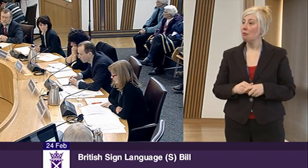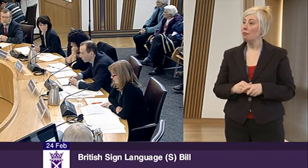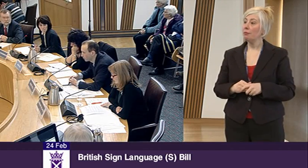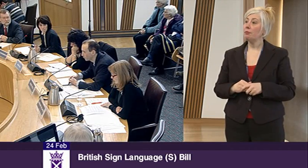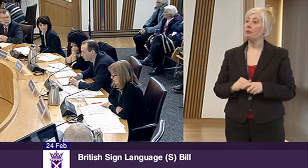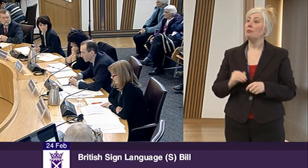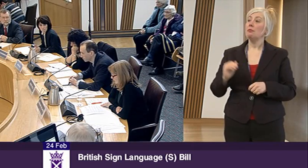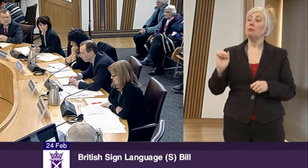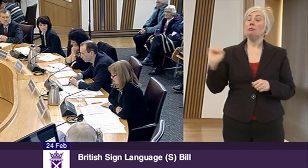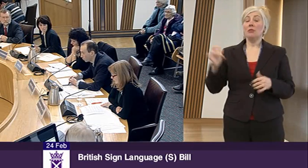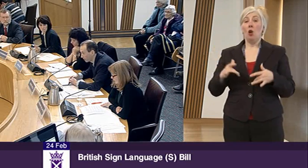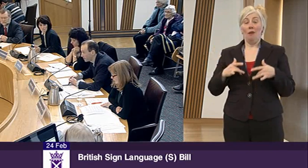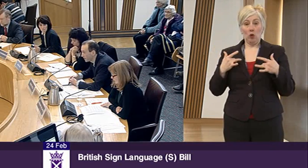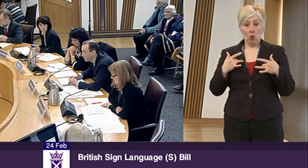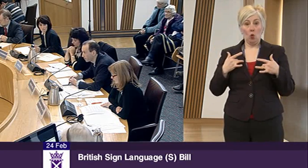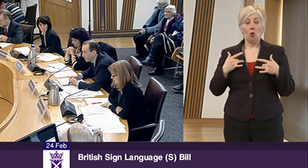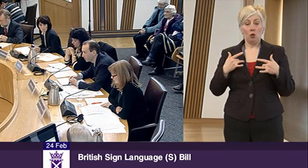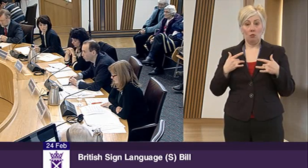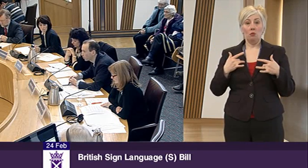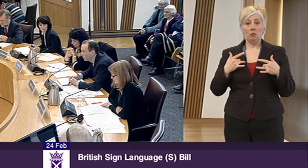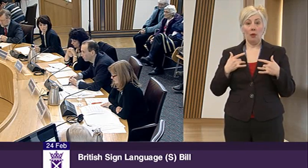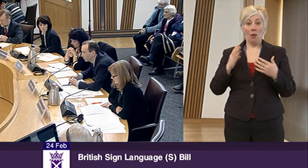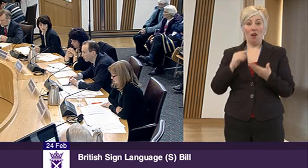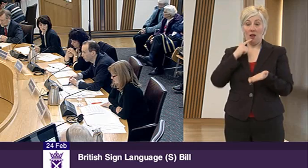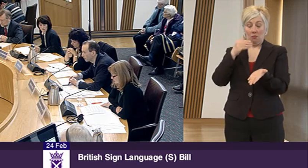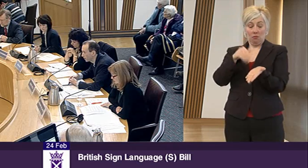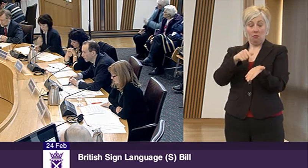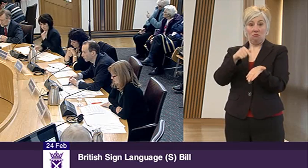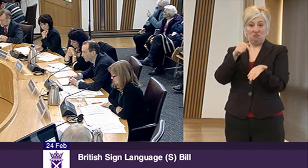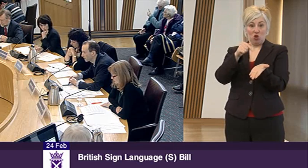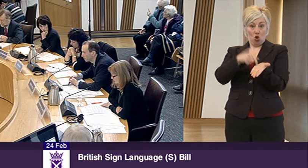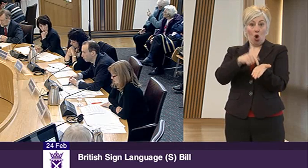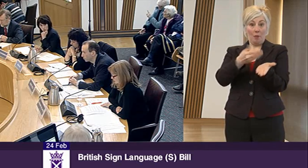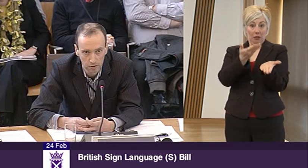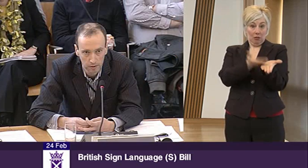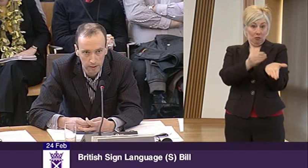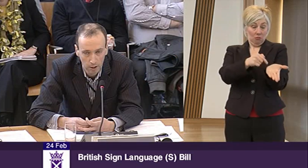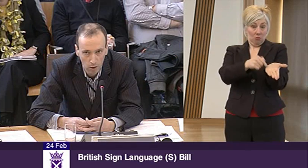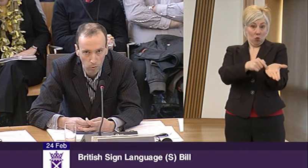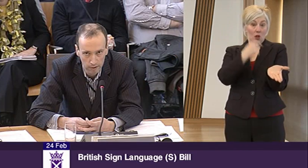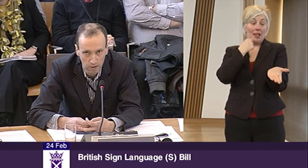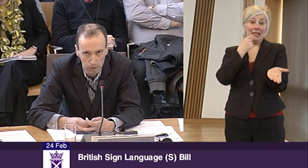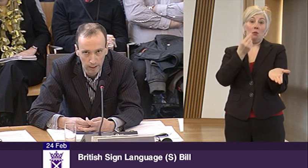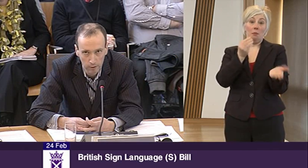Robert Nicol: What is contained in the document, if you want to call it that, is what is important—what